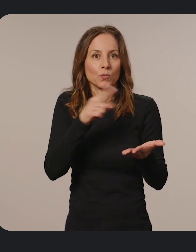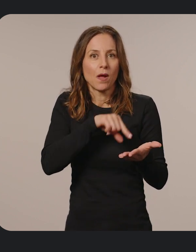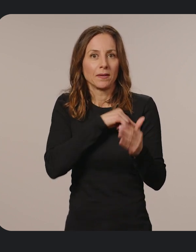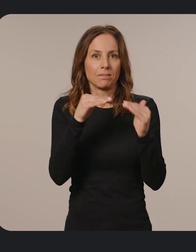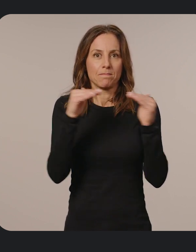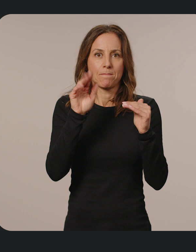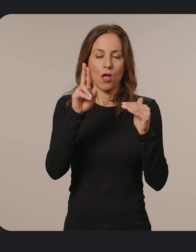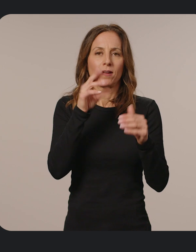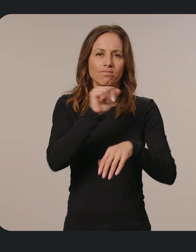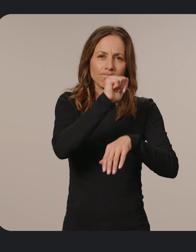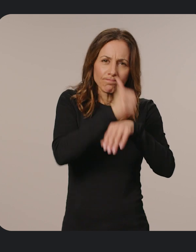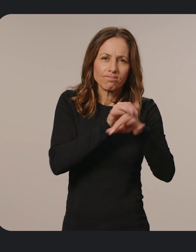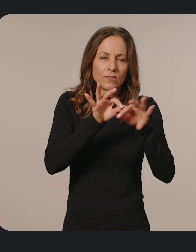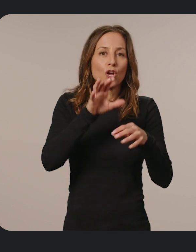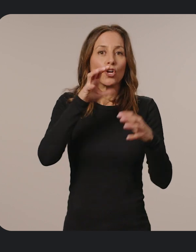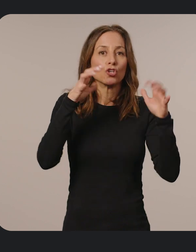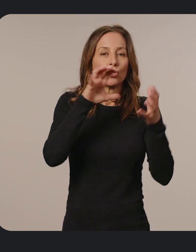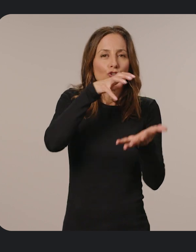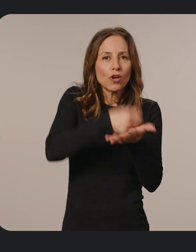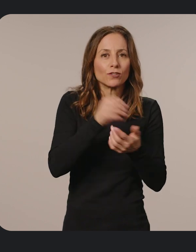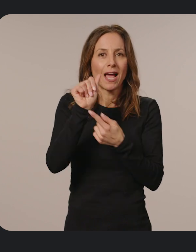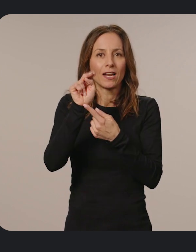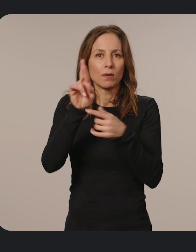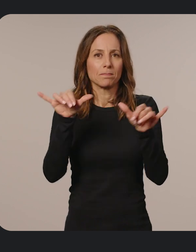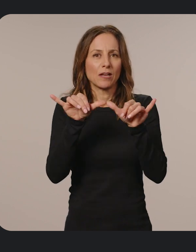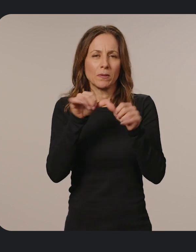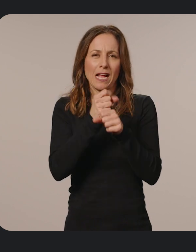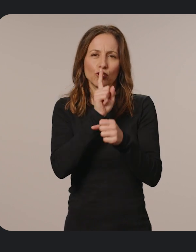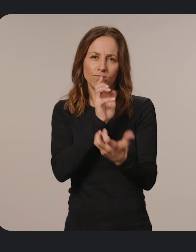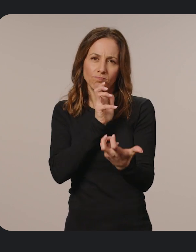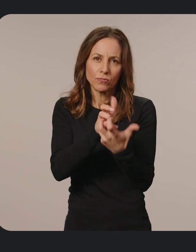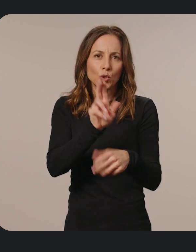and redefined our crash and ANR metrics to be more user-centric.